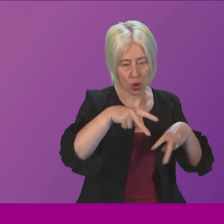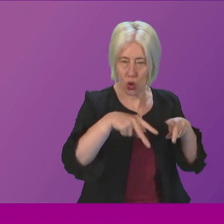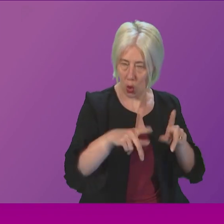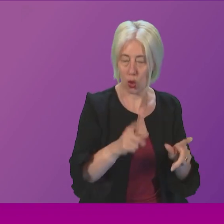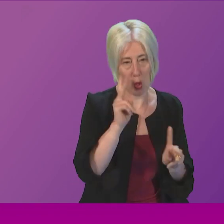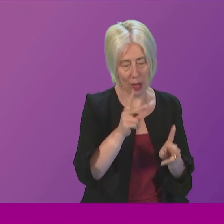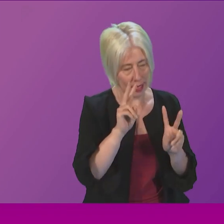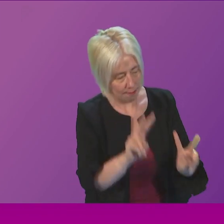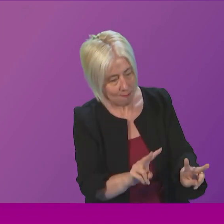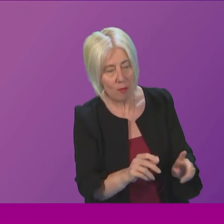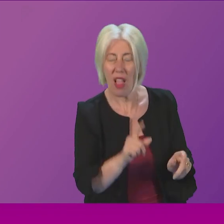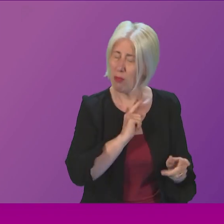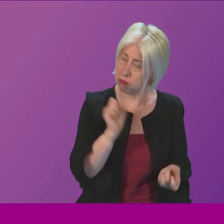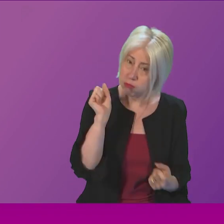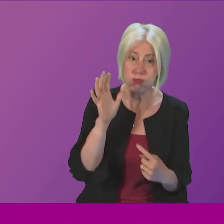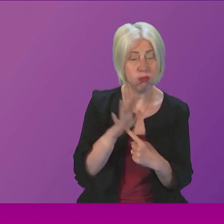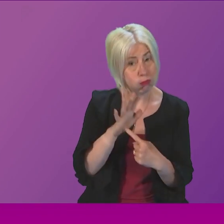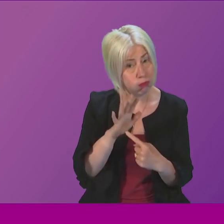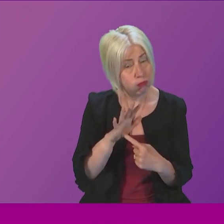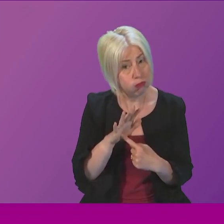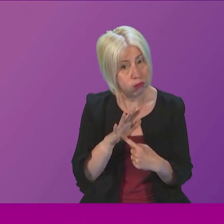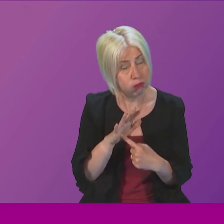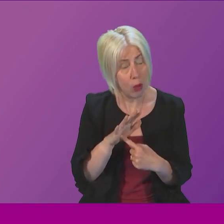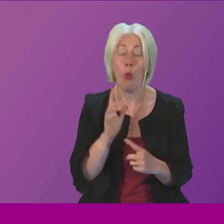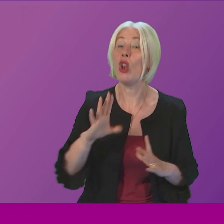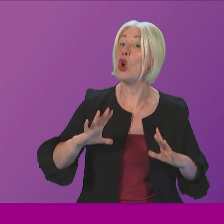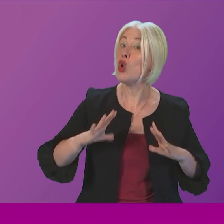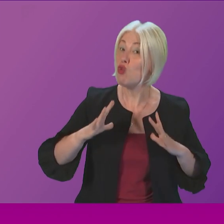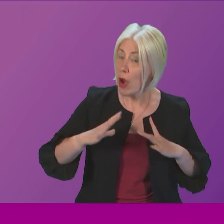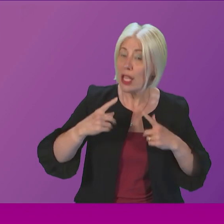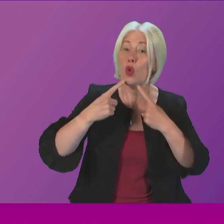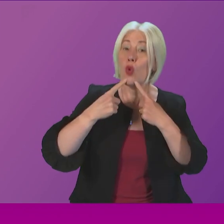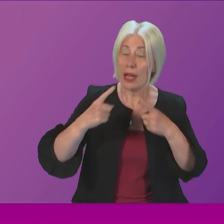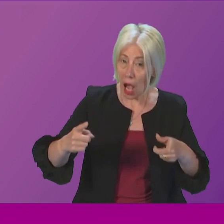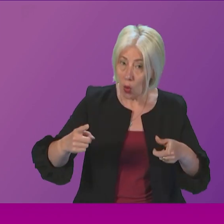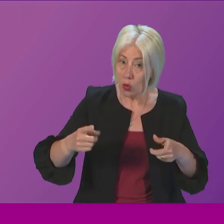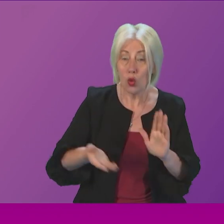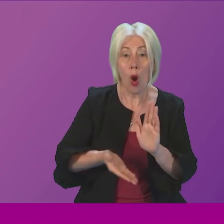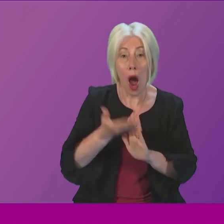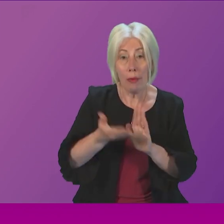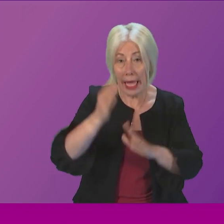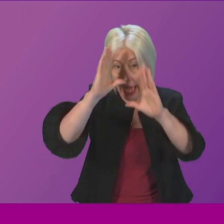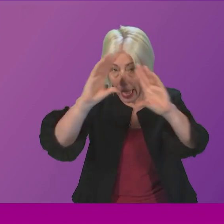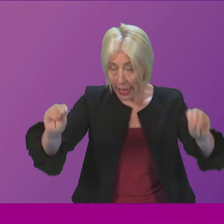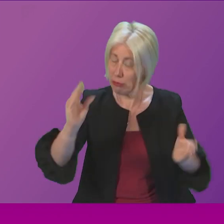As I have said, it is very important and when we are ready to update Parliament with an announcement on the A9, we will absolutely do that.